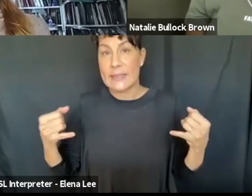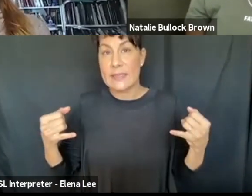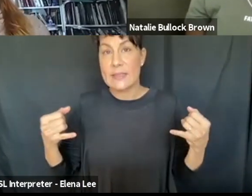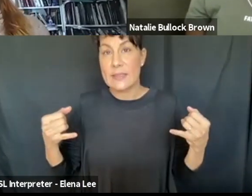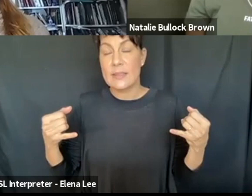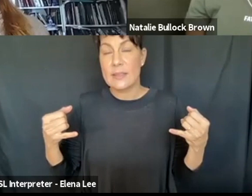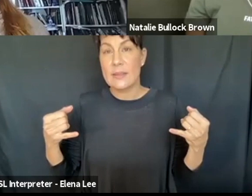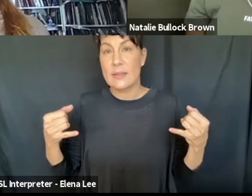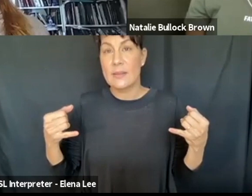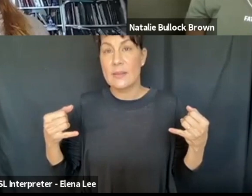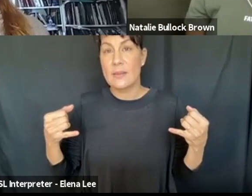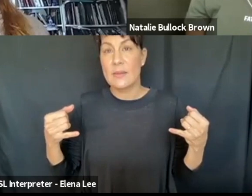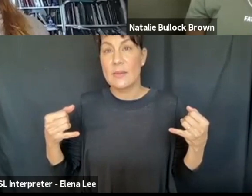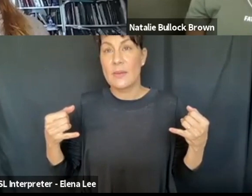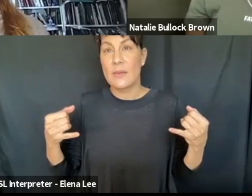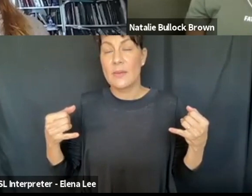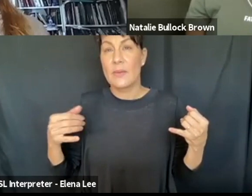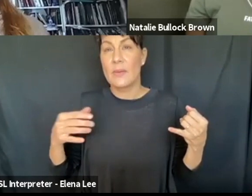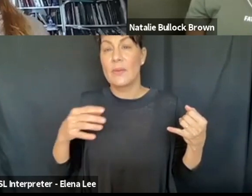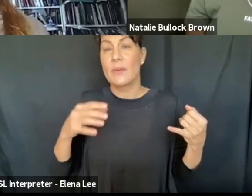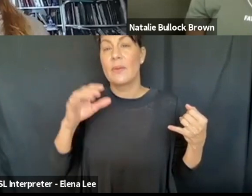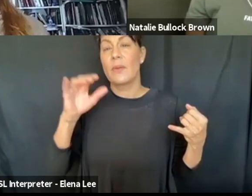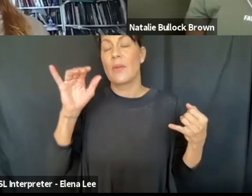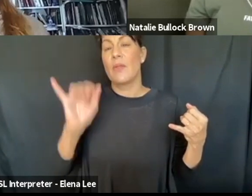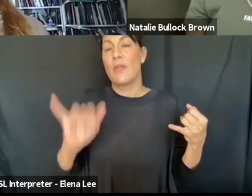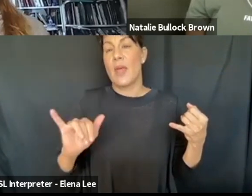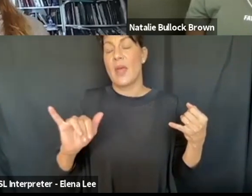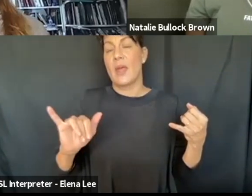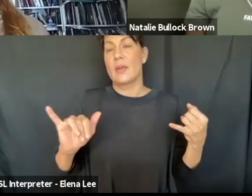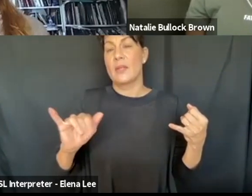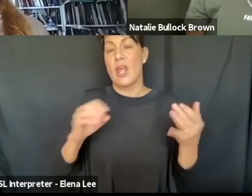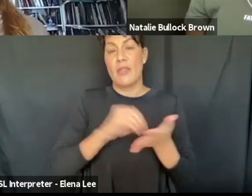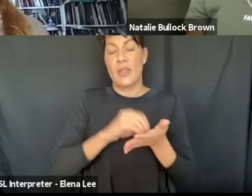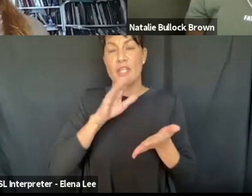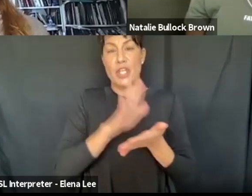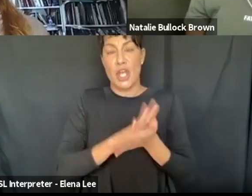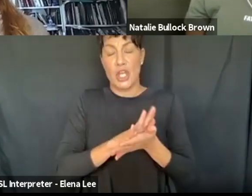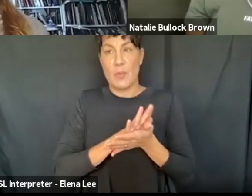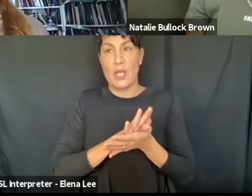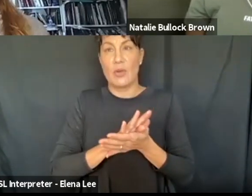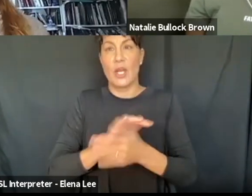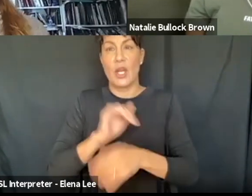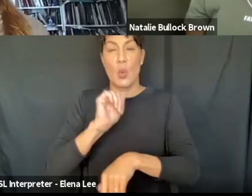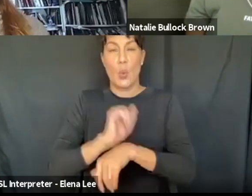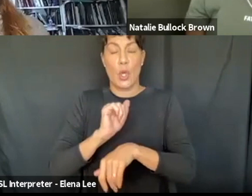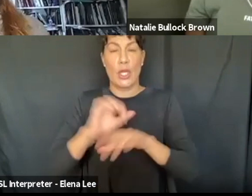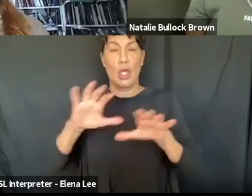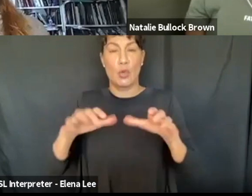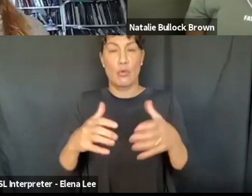that the Documentary Accountability Working Group is doing. What is the potential? What are the challenges with adopting guidelines like that